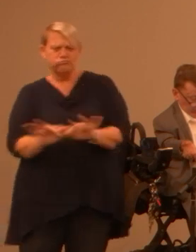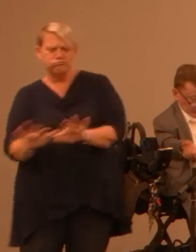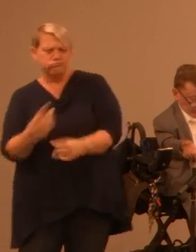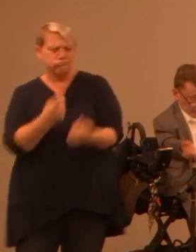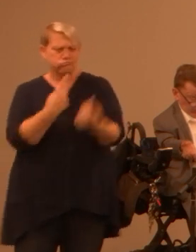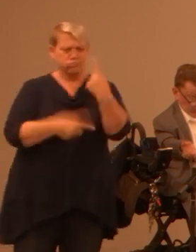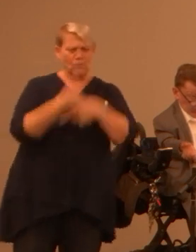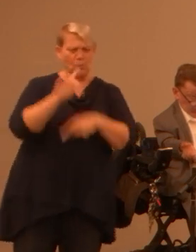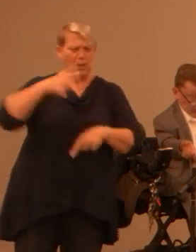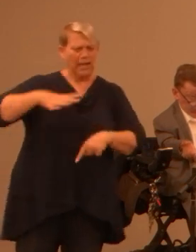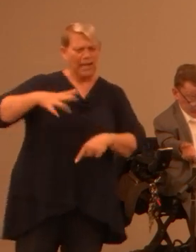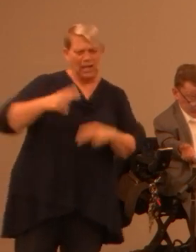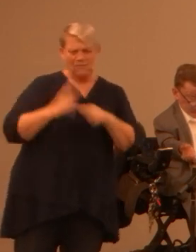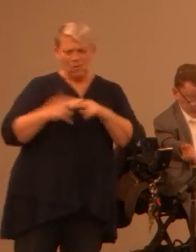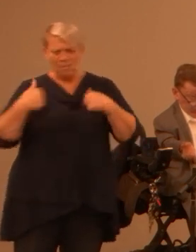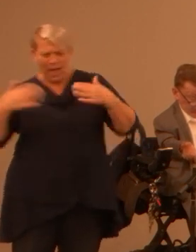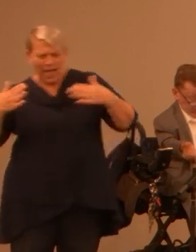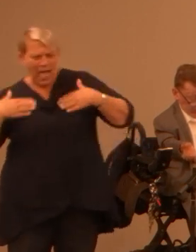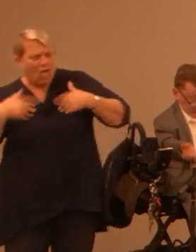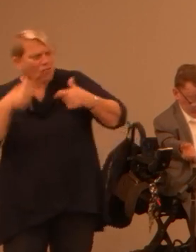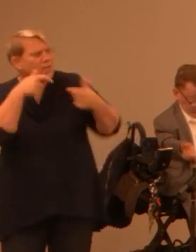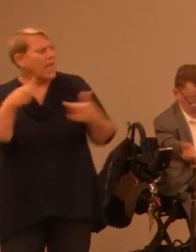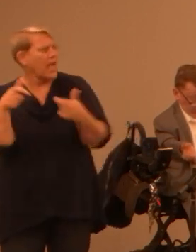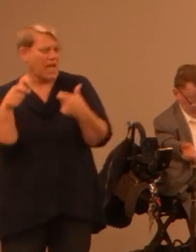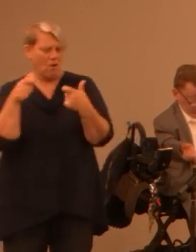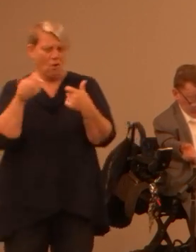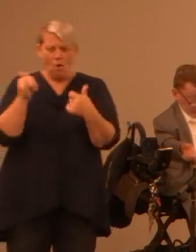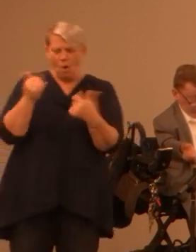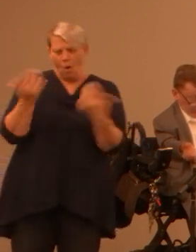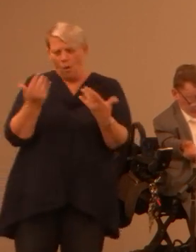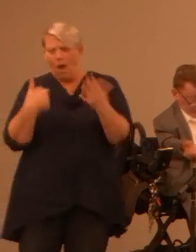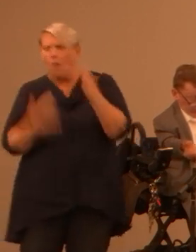you need about your health care or about where you want to go tonight.